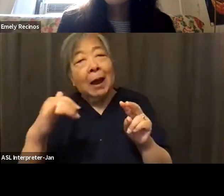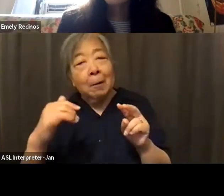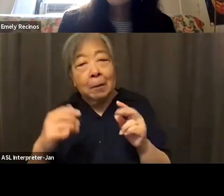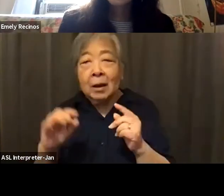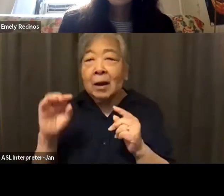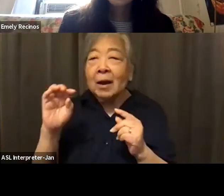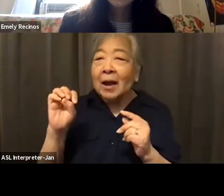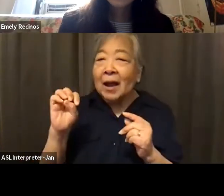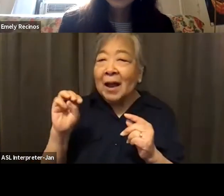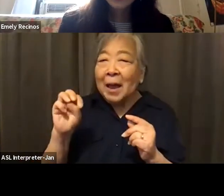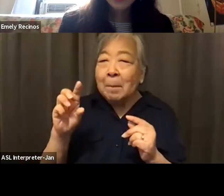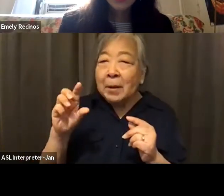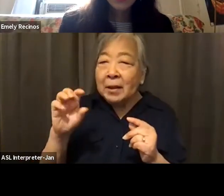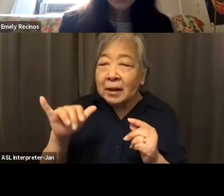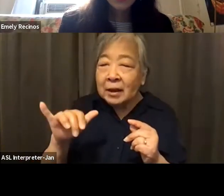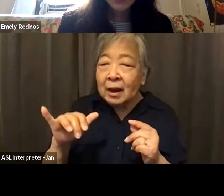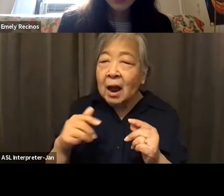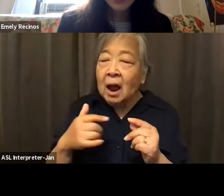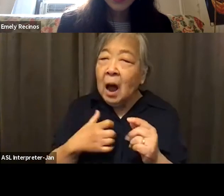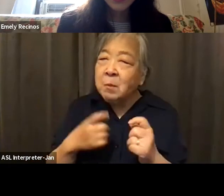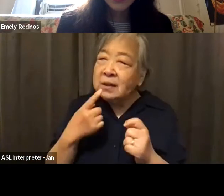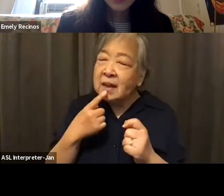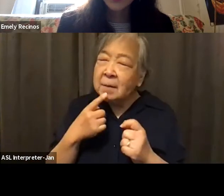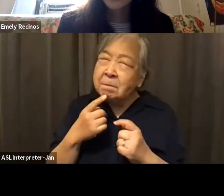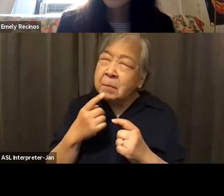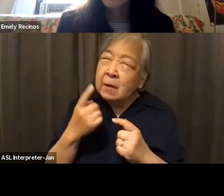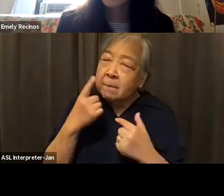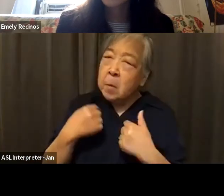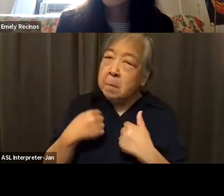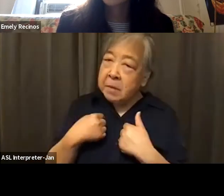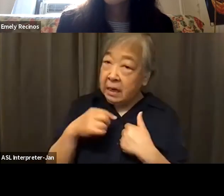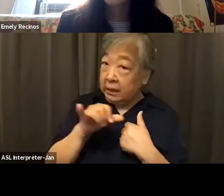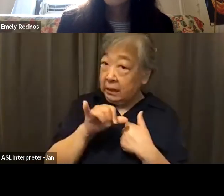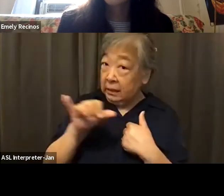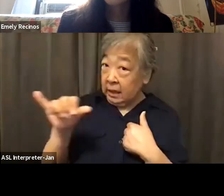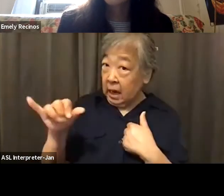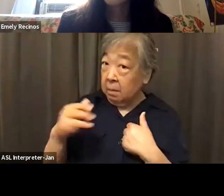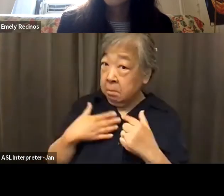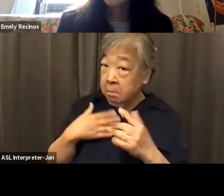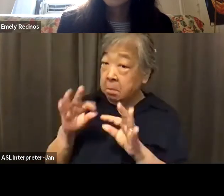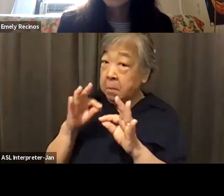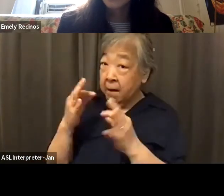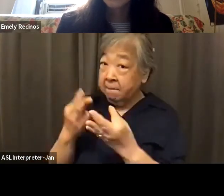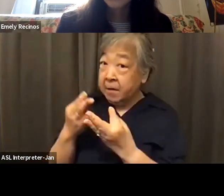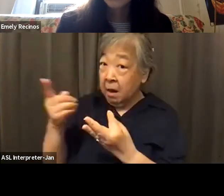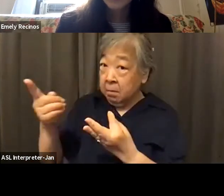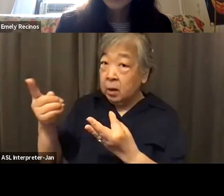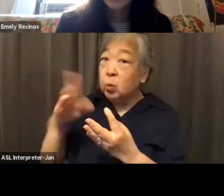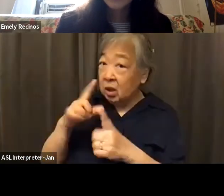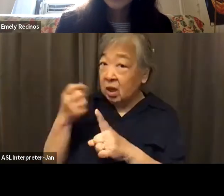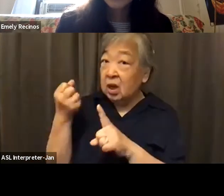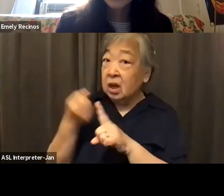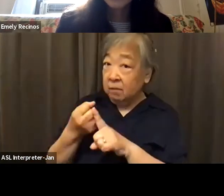I was going to say that I think for me similar to my family also had a big impact on, like,